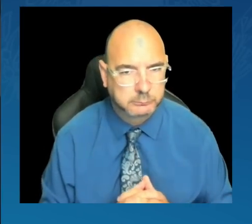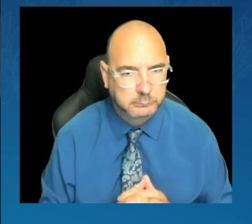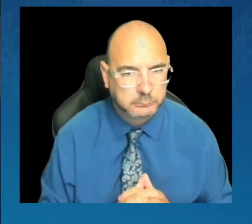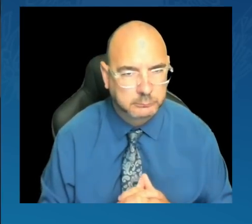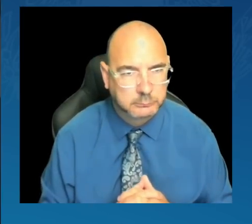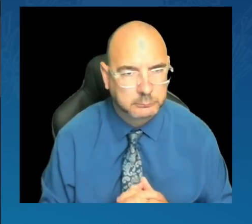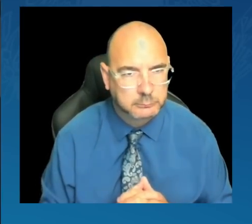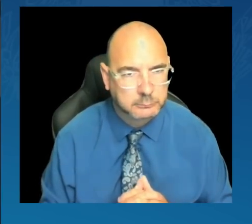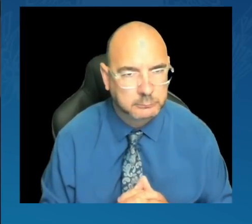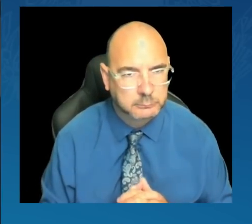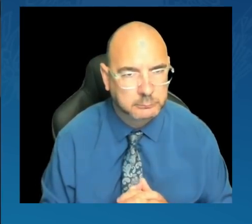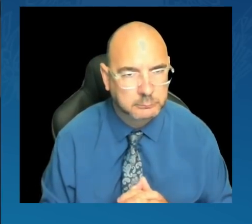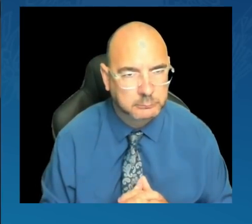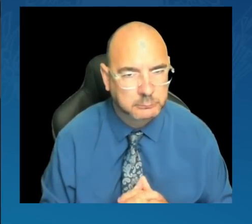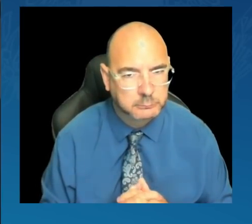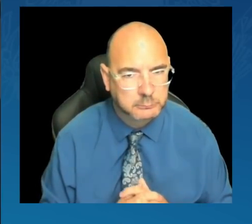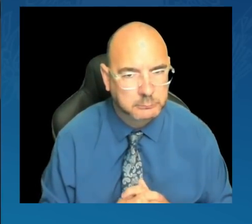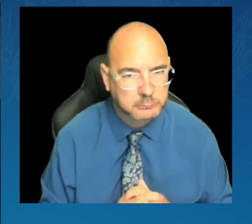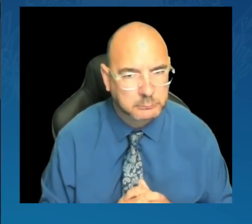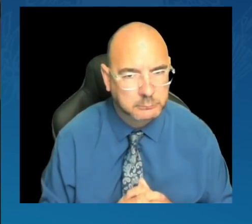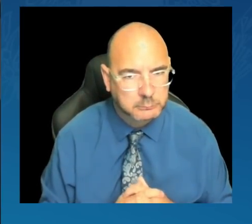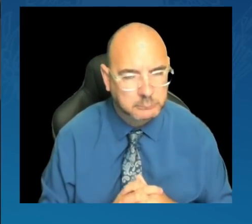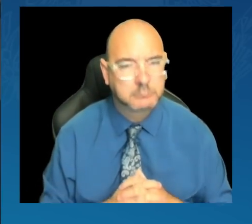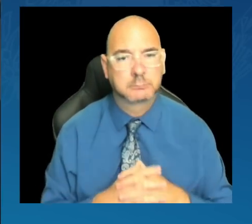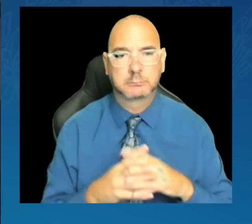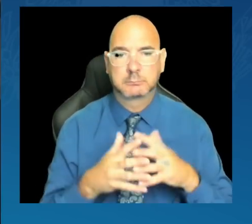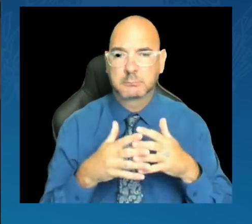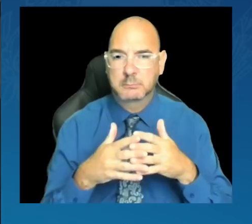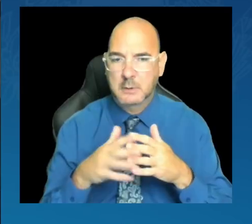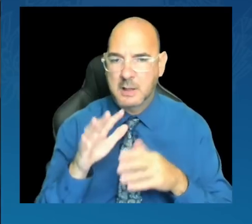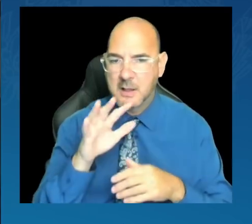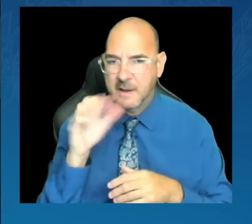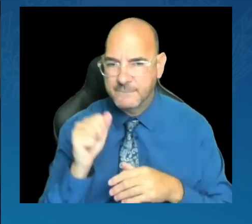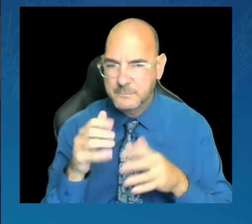And African-American moms are 243 percent more likely to die